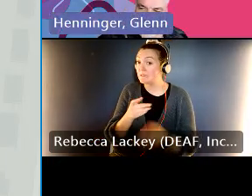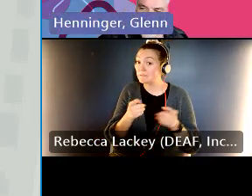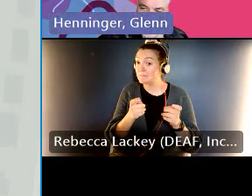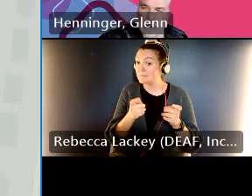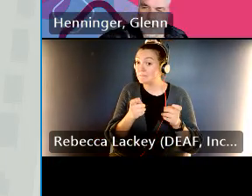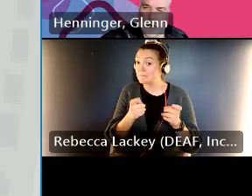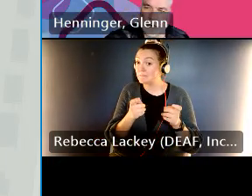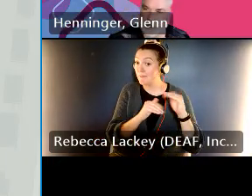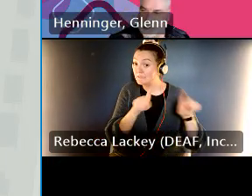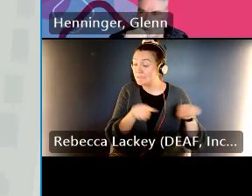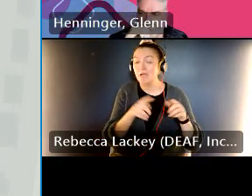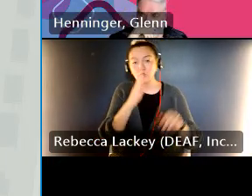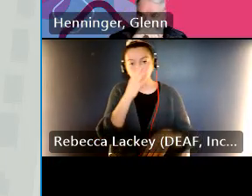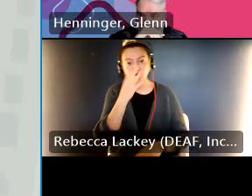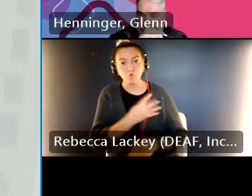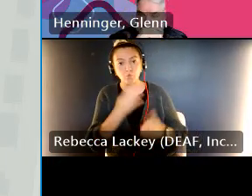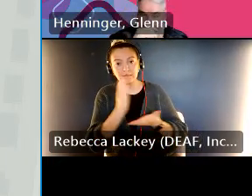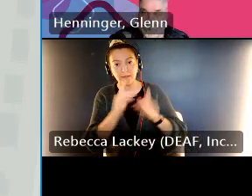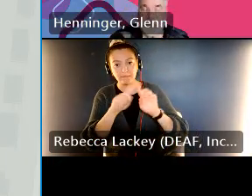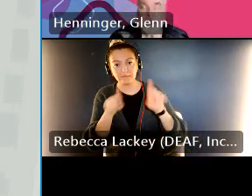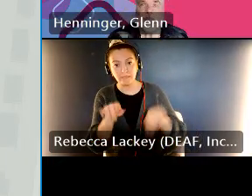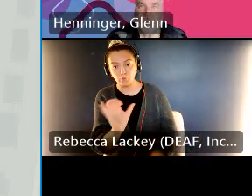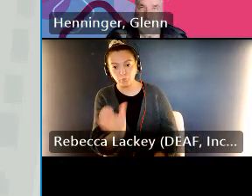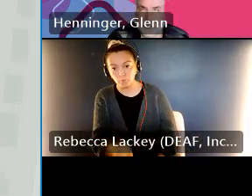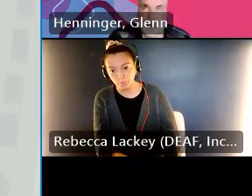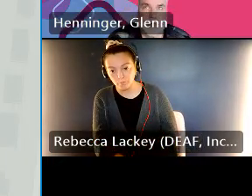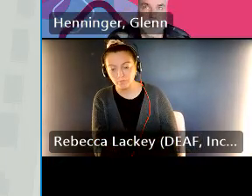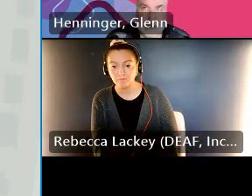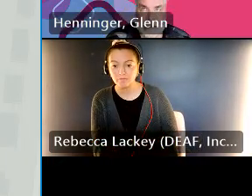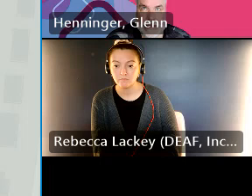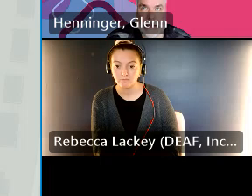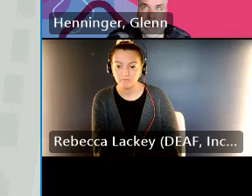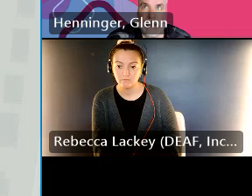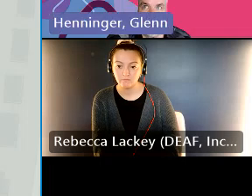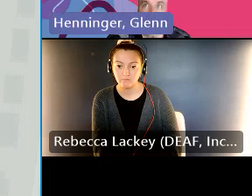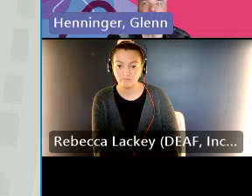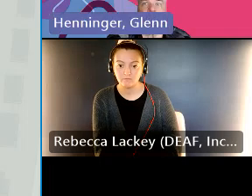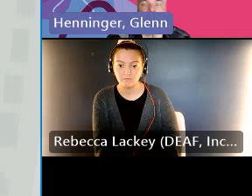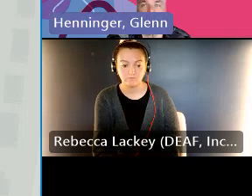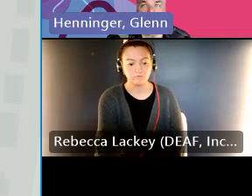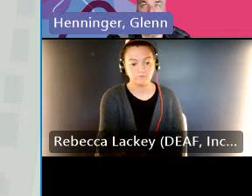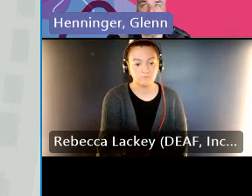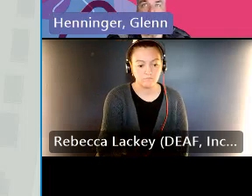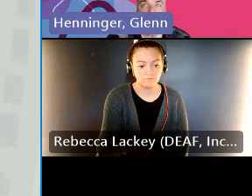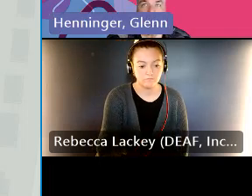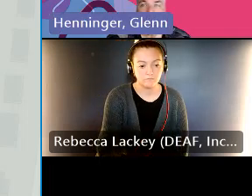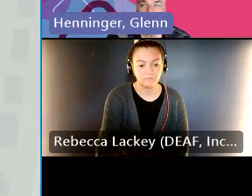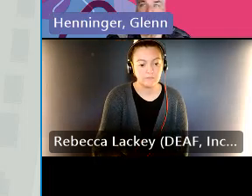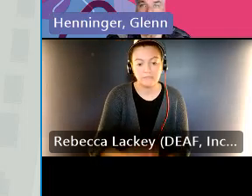signs are probably going to ignore most stop signs as well, especially if it's not a busy intersection.